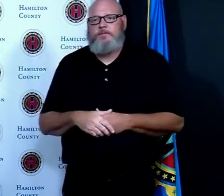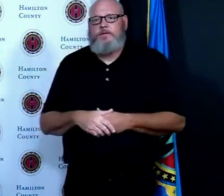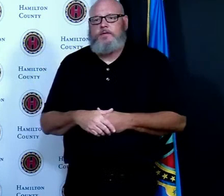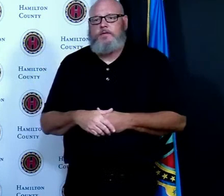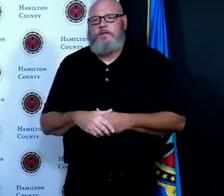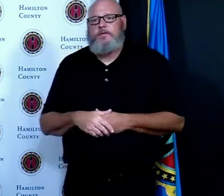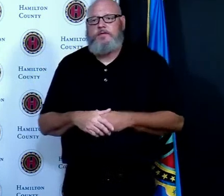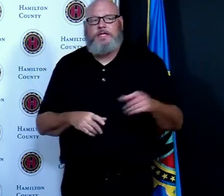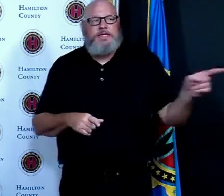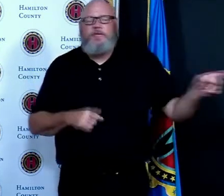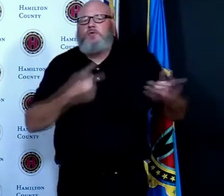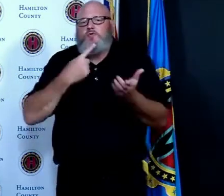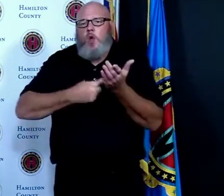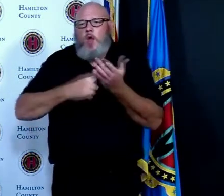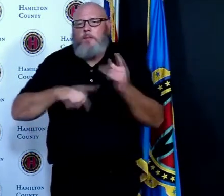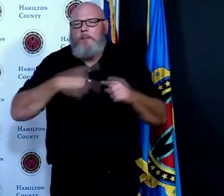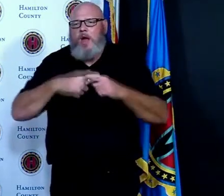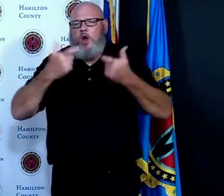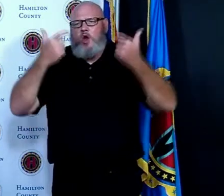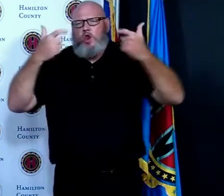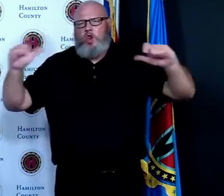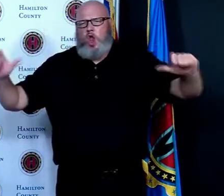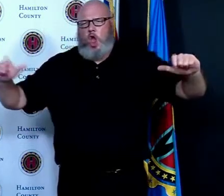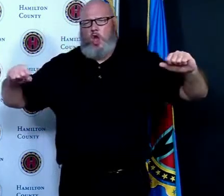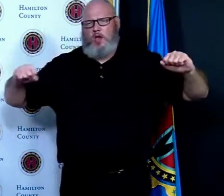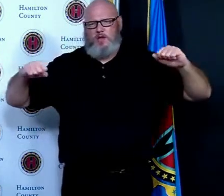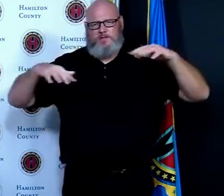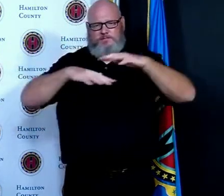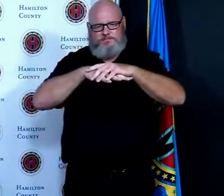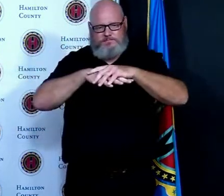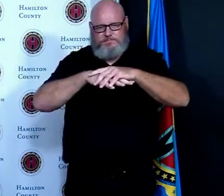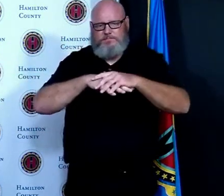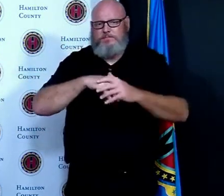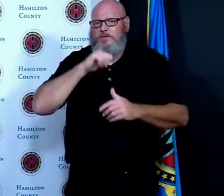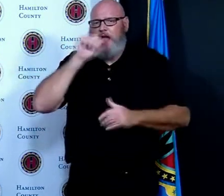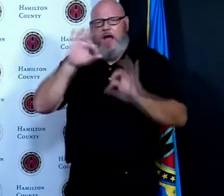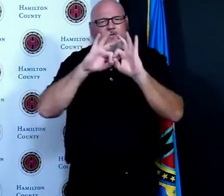want to distinguish between a restaurant that's doing everything they need to do to stay open